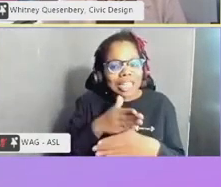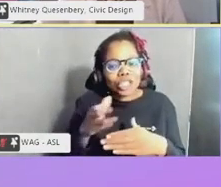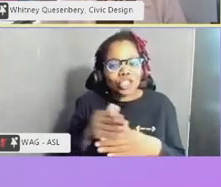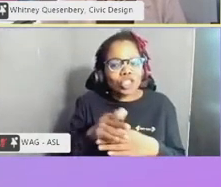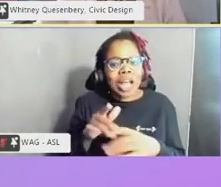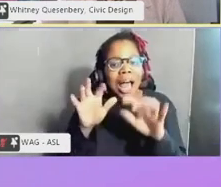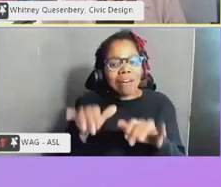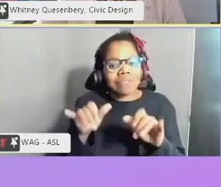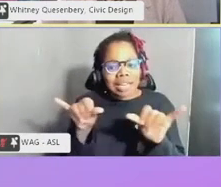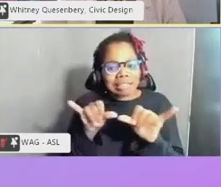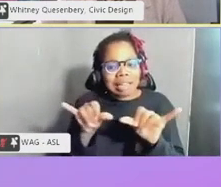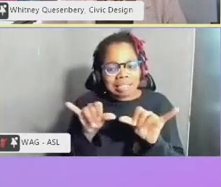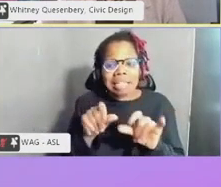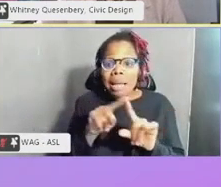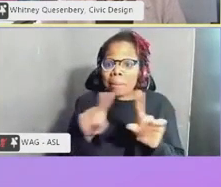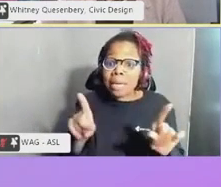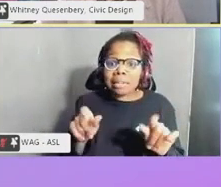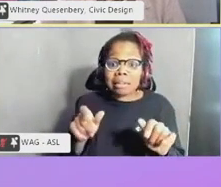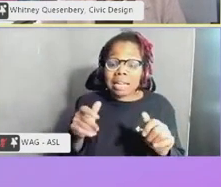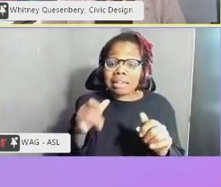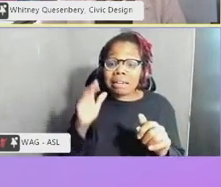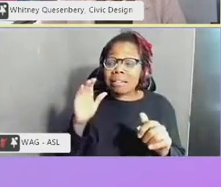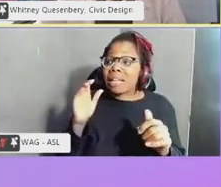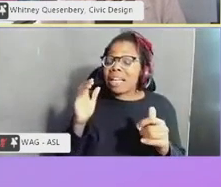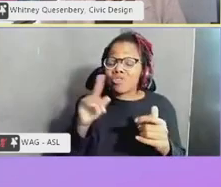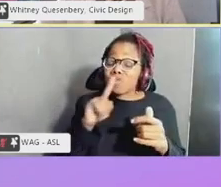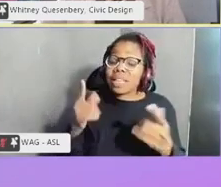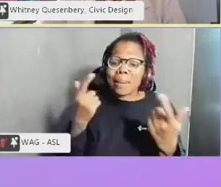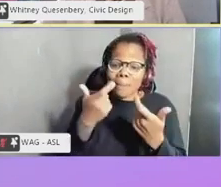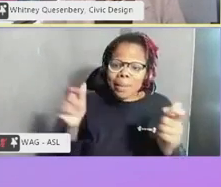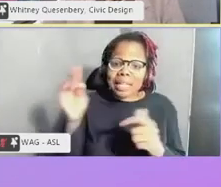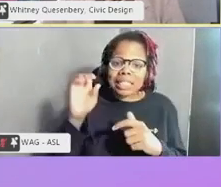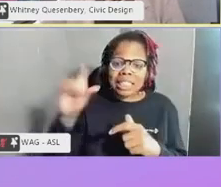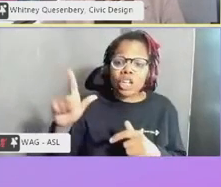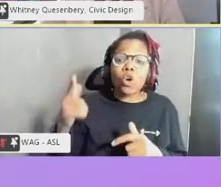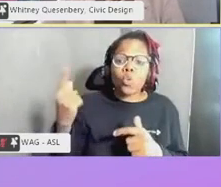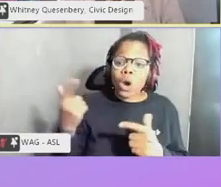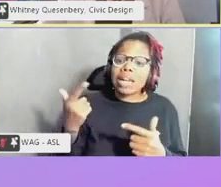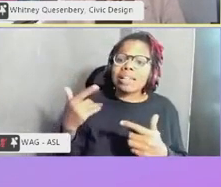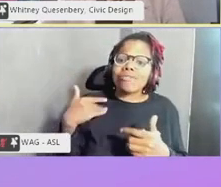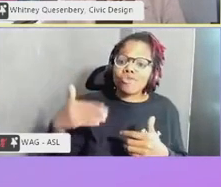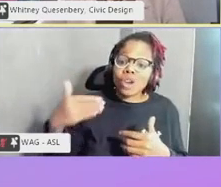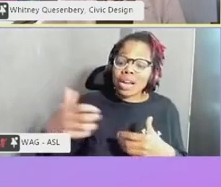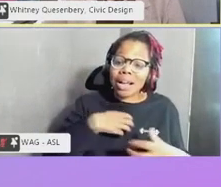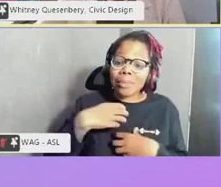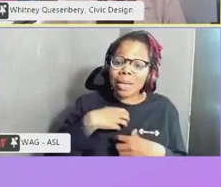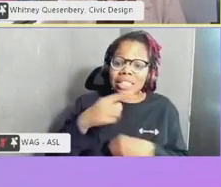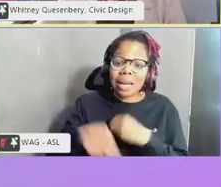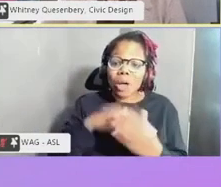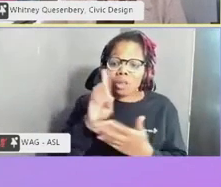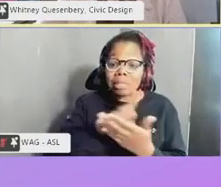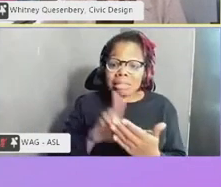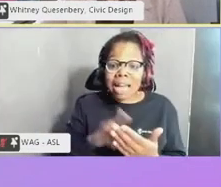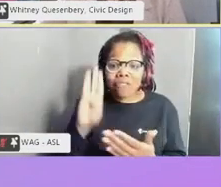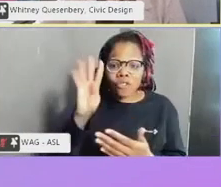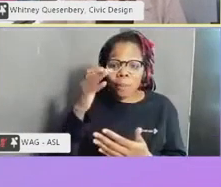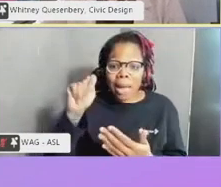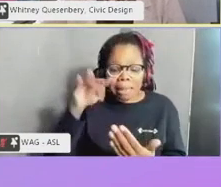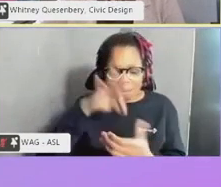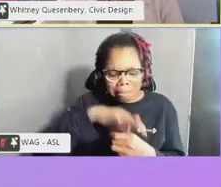text, so having a slightly more nuanced range of text sizes doesn't seem like a big deal, but it really is because one of the